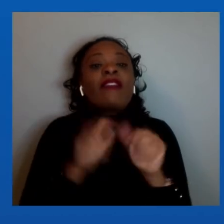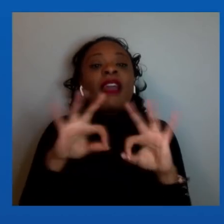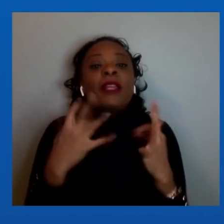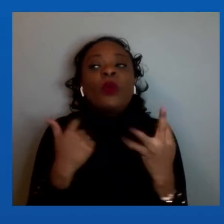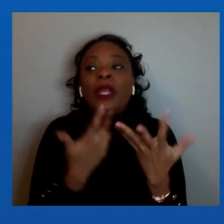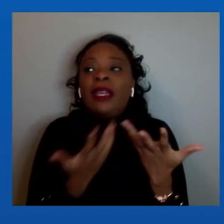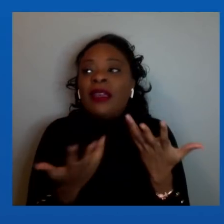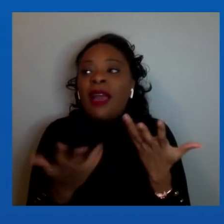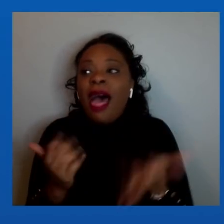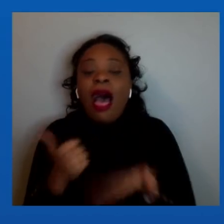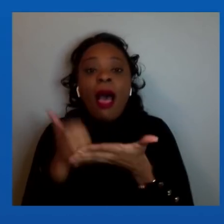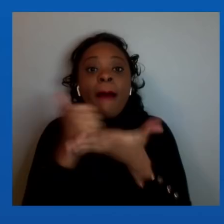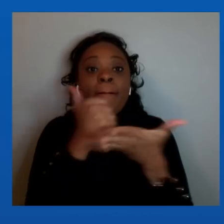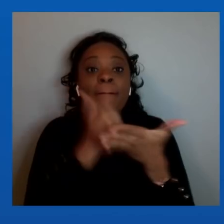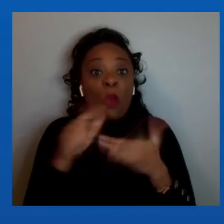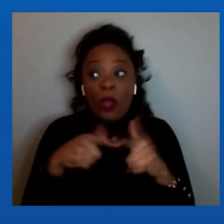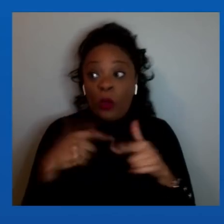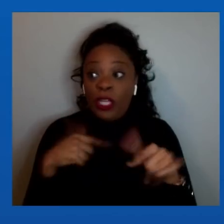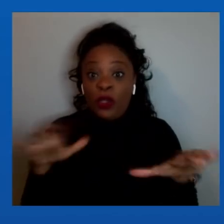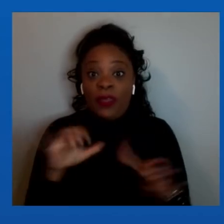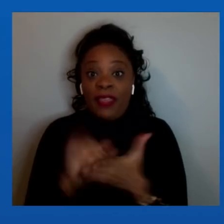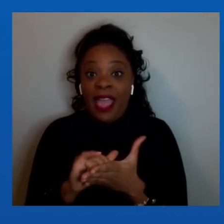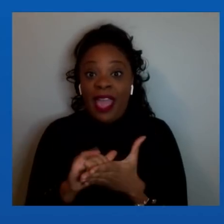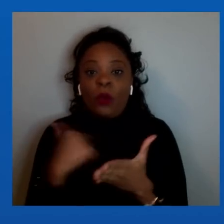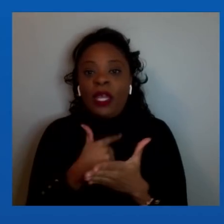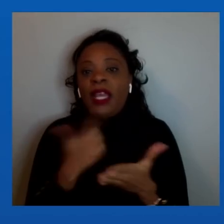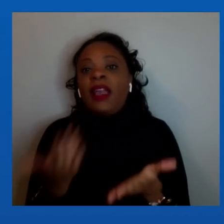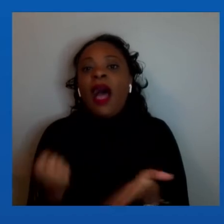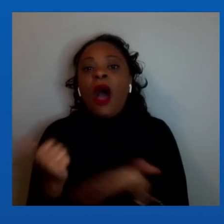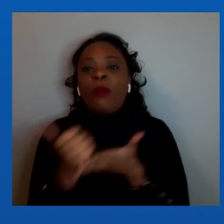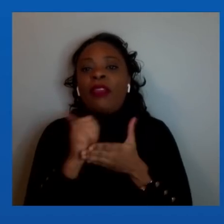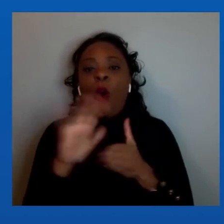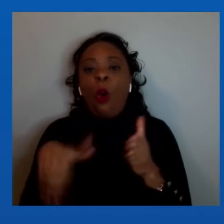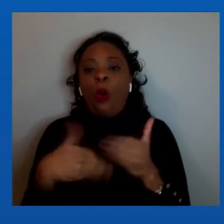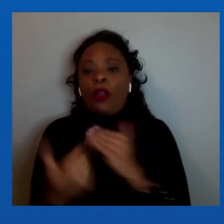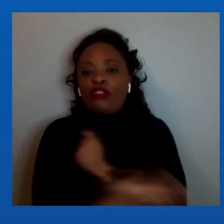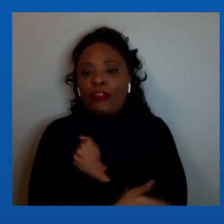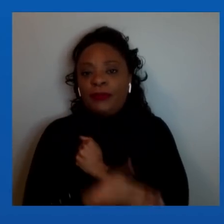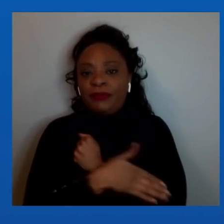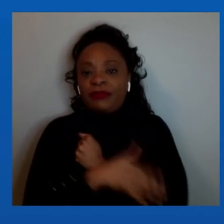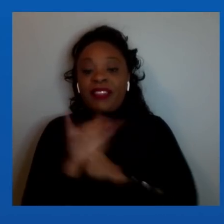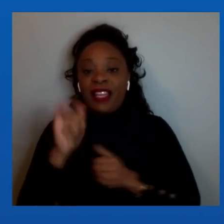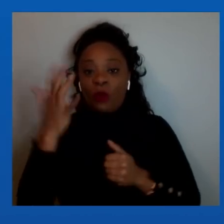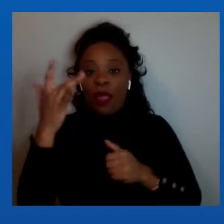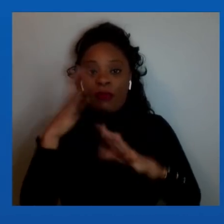when we do that, we lift up our entire nation. And that's why the President and I will keep fighting